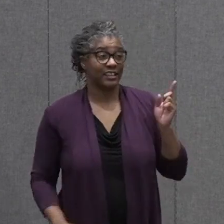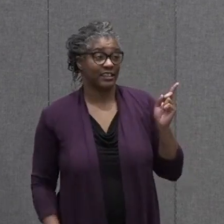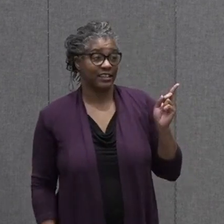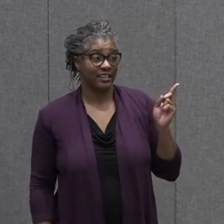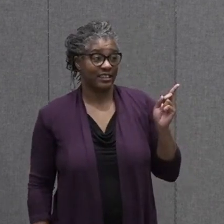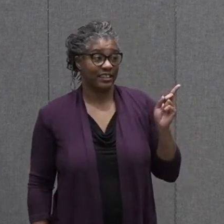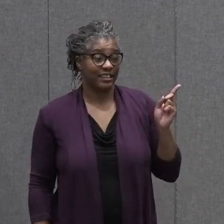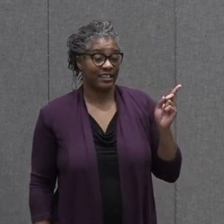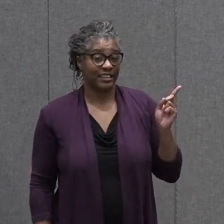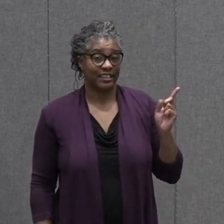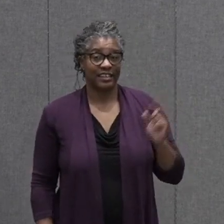e,